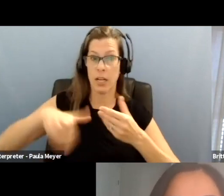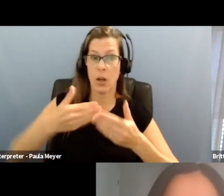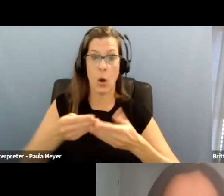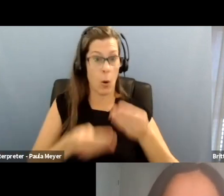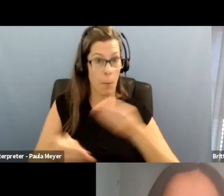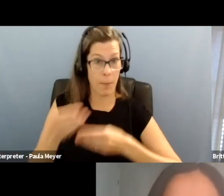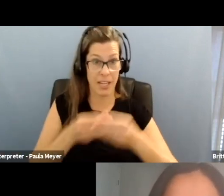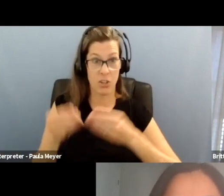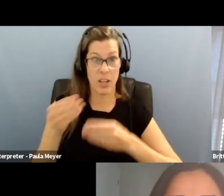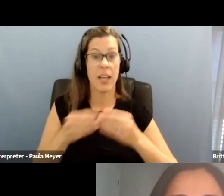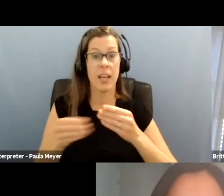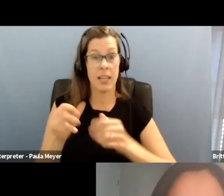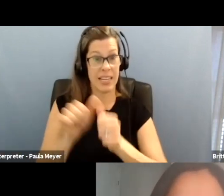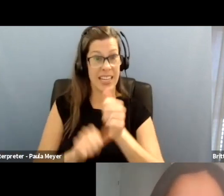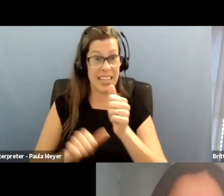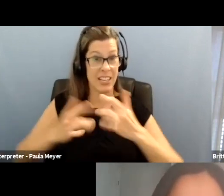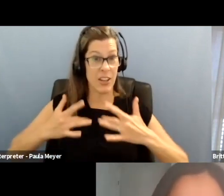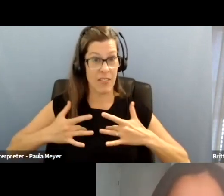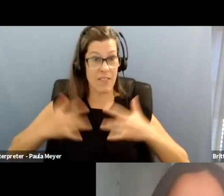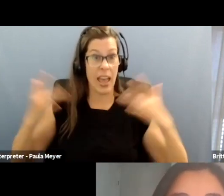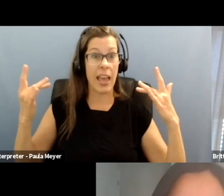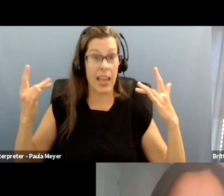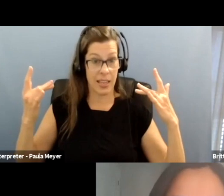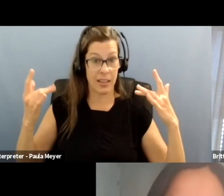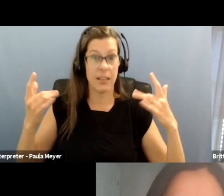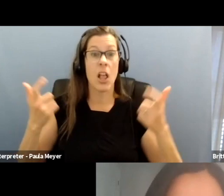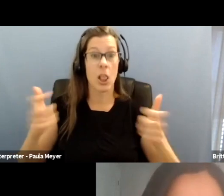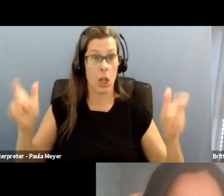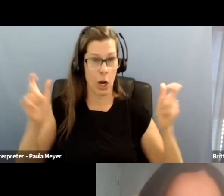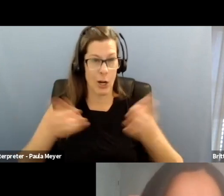So every event has a very large budget associated with it.